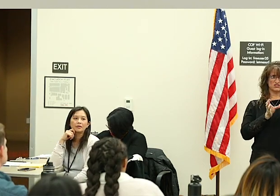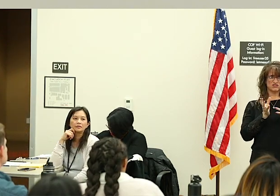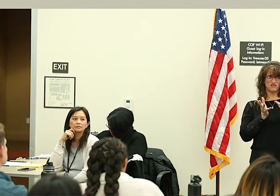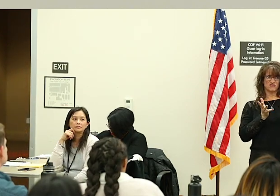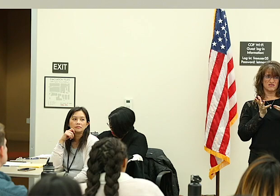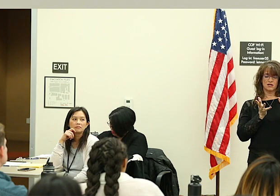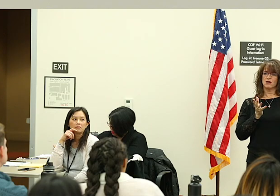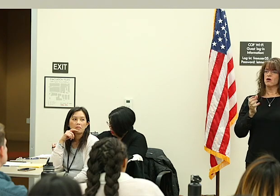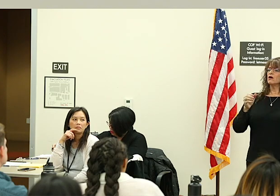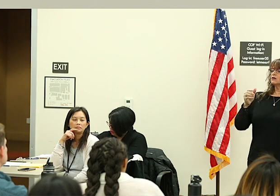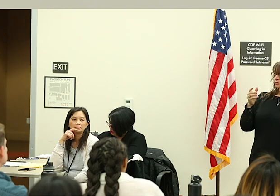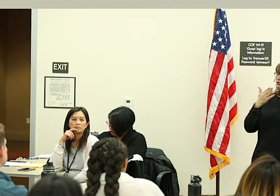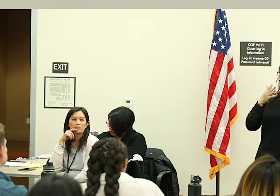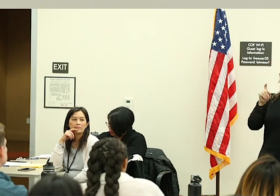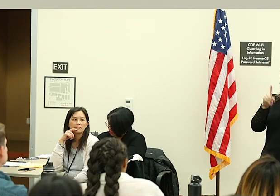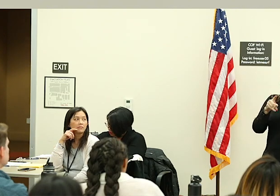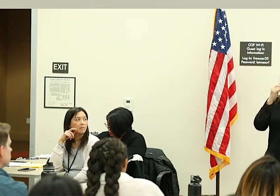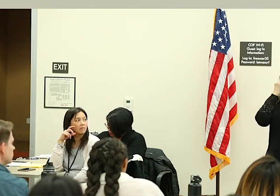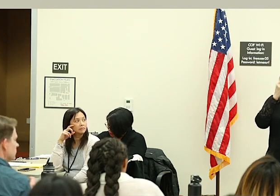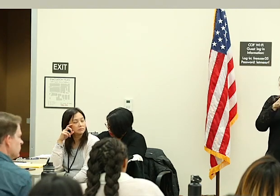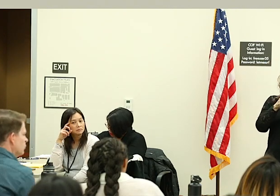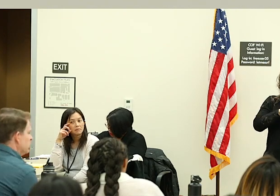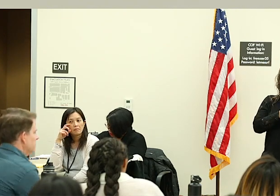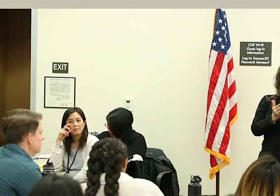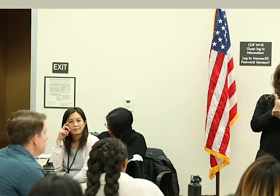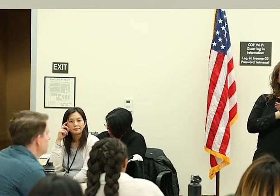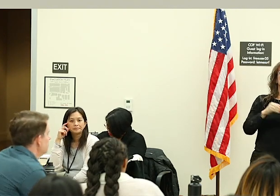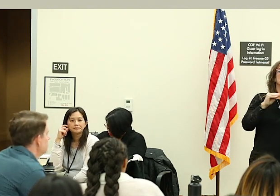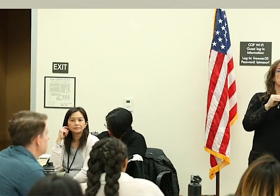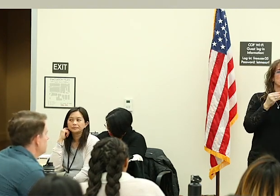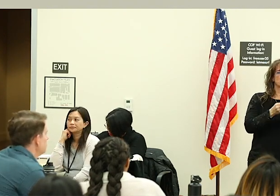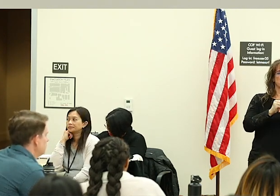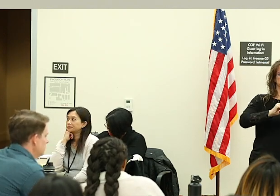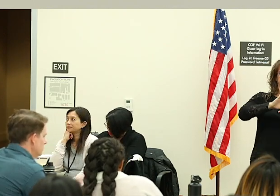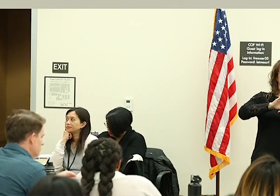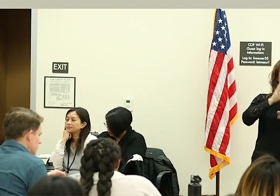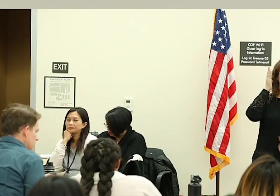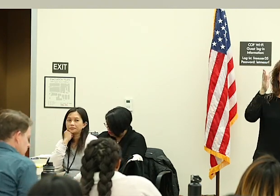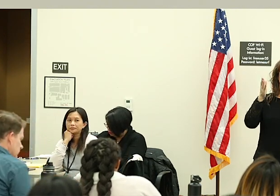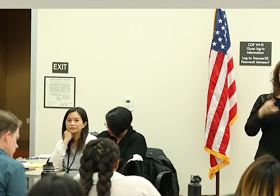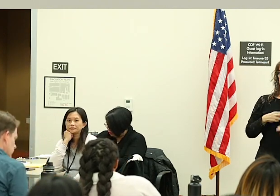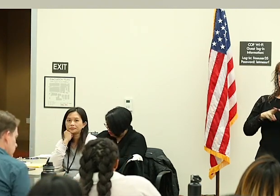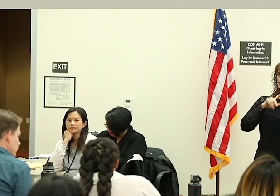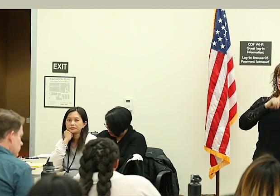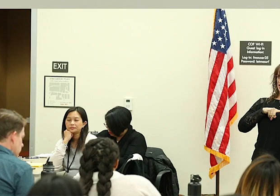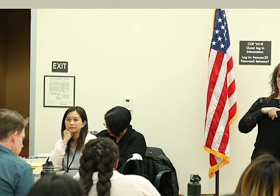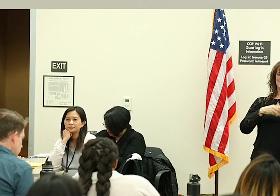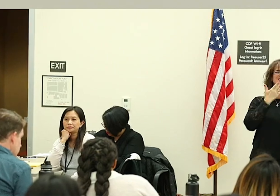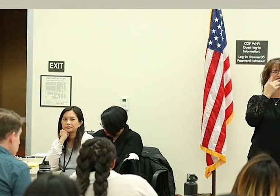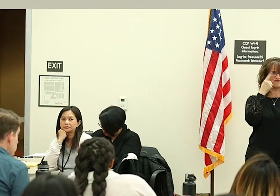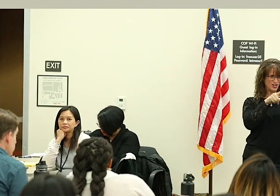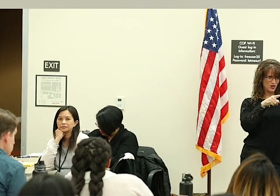So what if you start making more money in the future. The short answer is: good for you, we don't care.